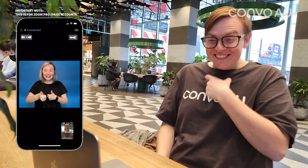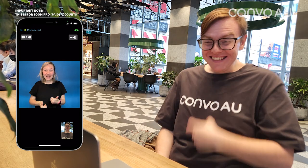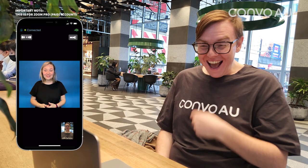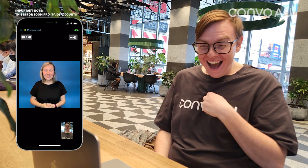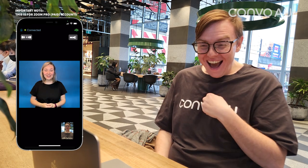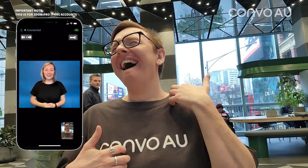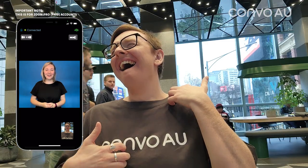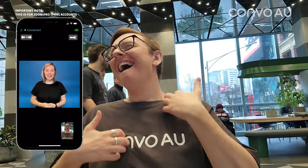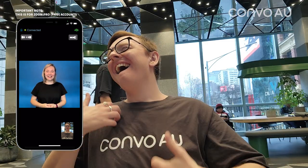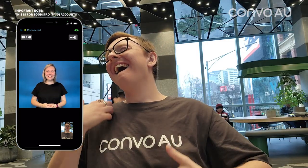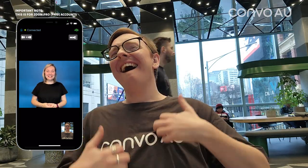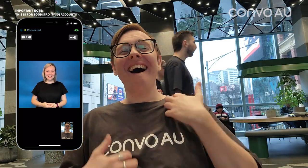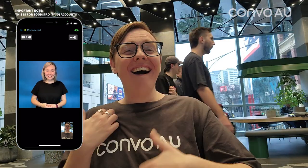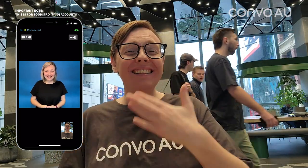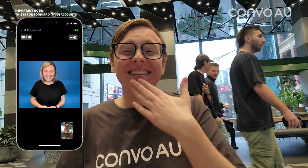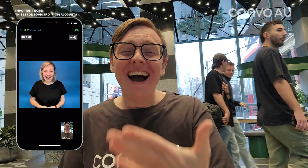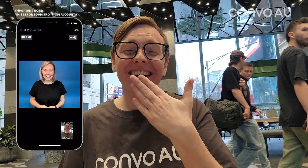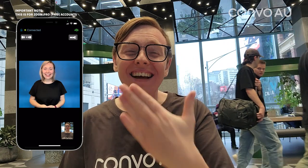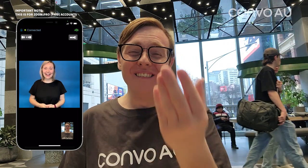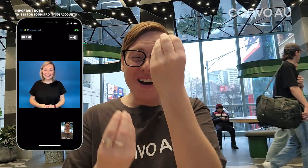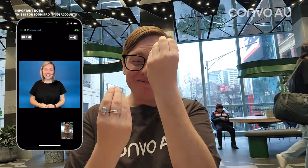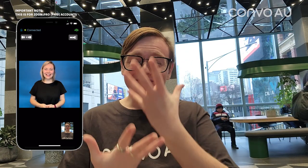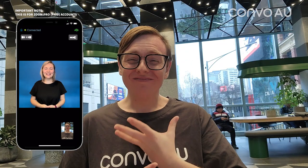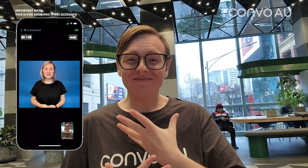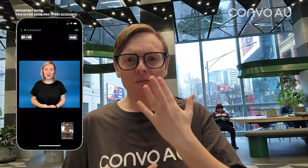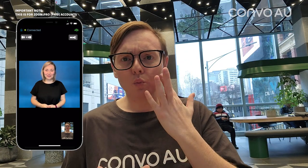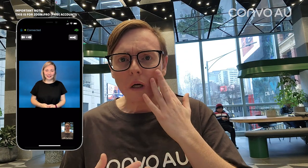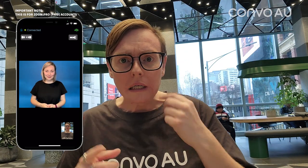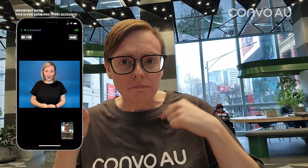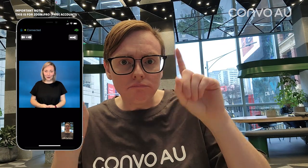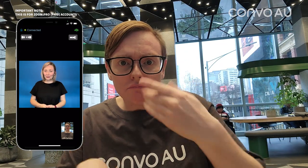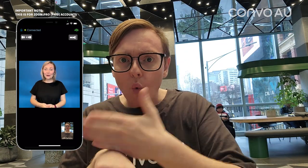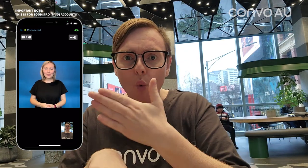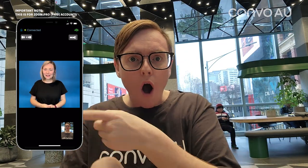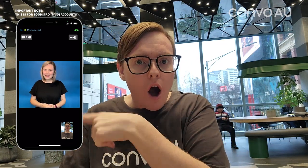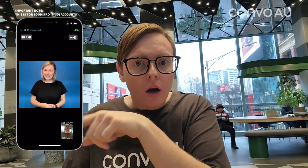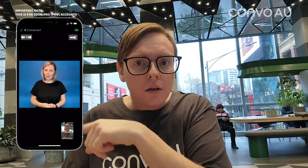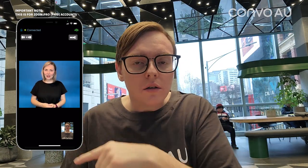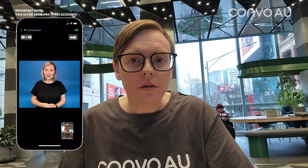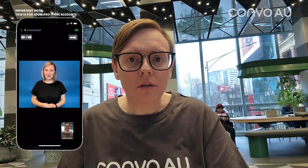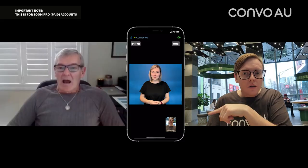They gave me the role! Oh, that is so exciting! Thank you! Thank you so much for letting me know. When do I start working?